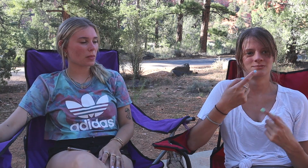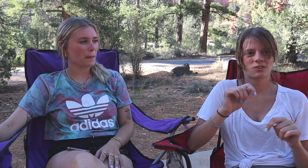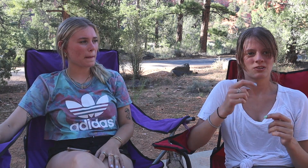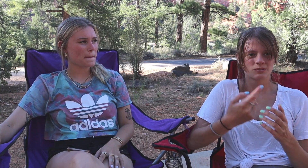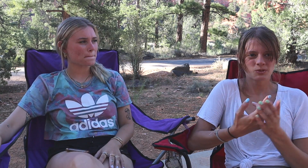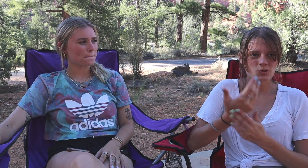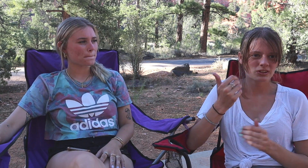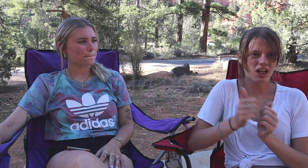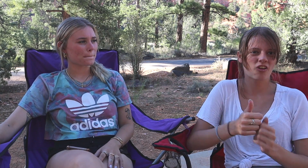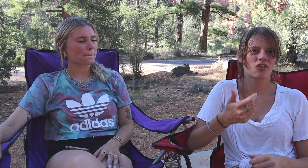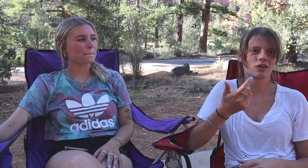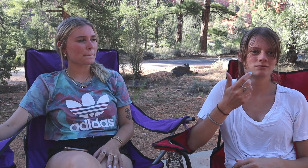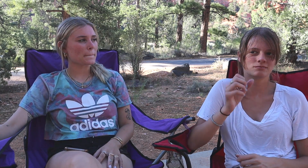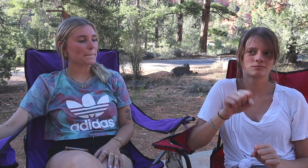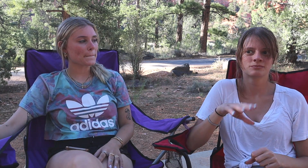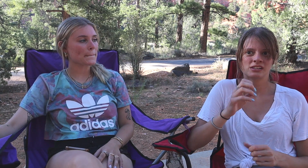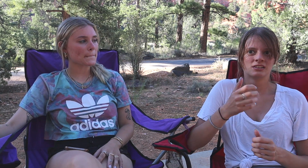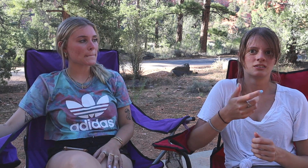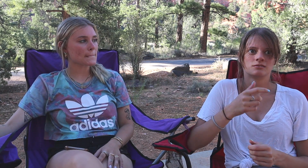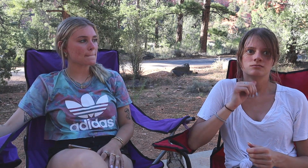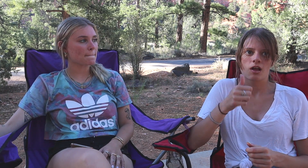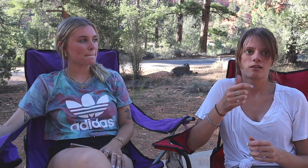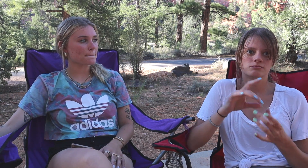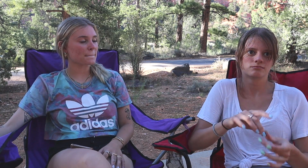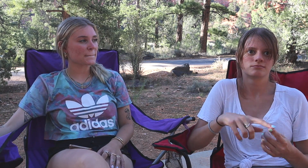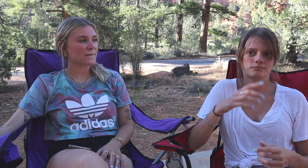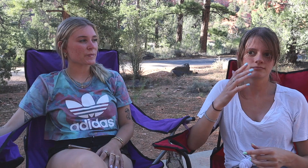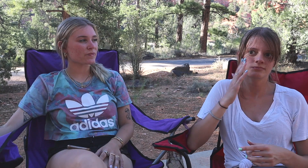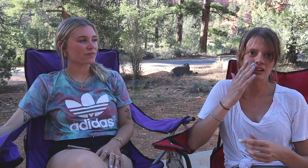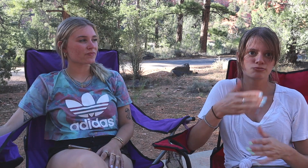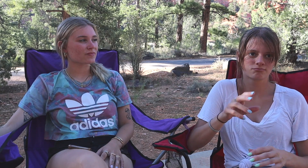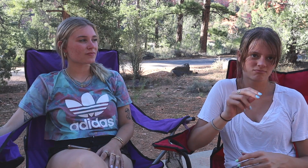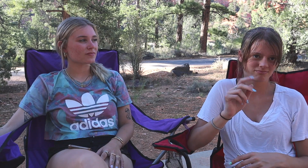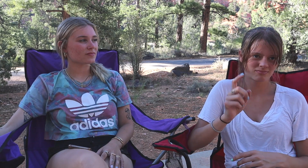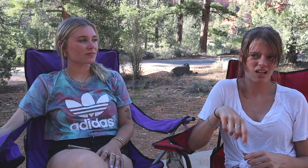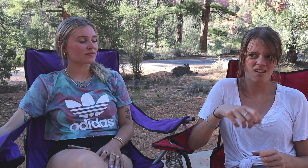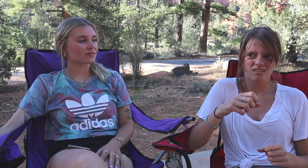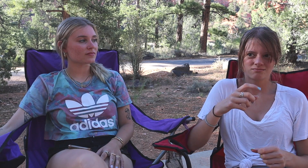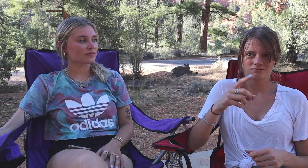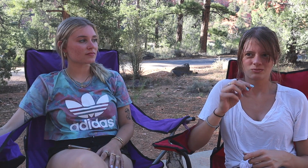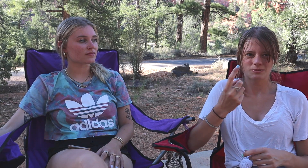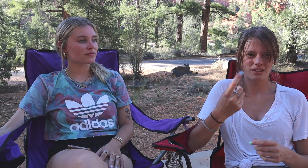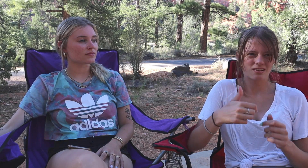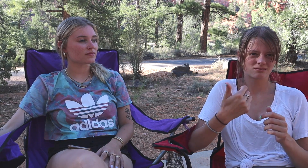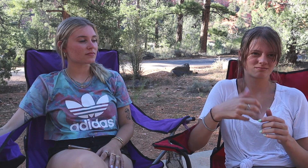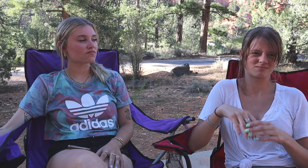you can try something new together it can be not just related to bed but anything else